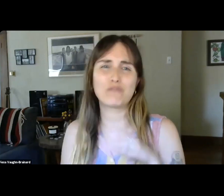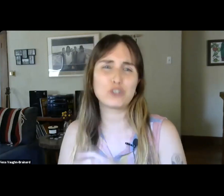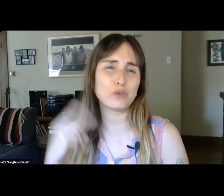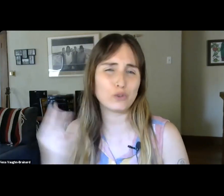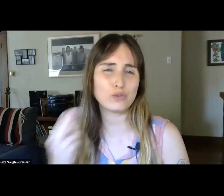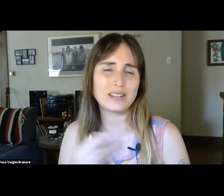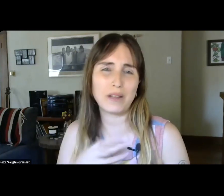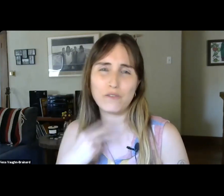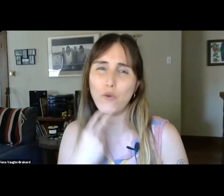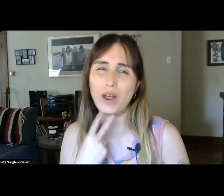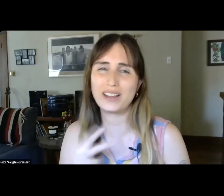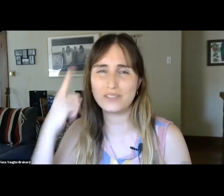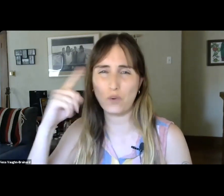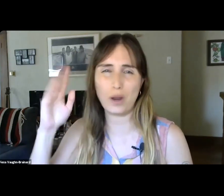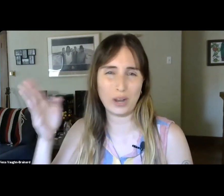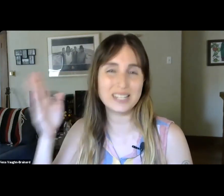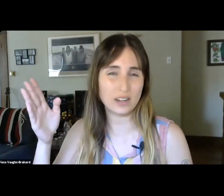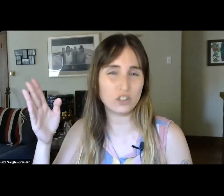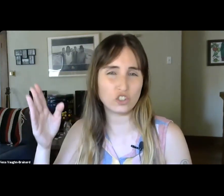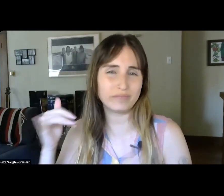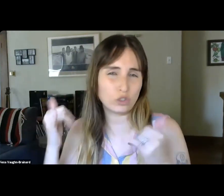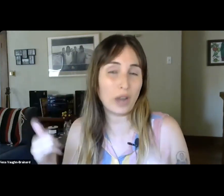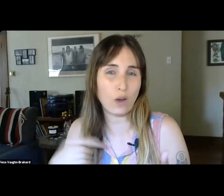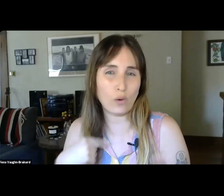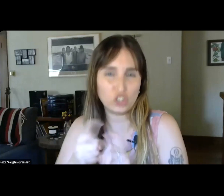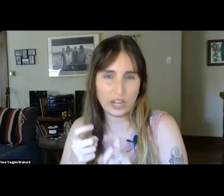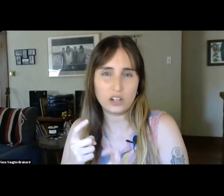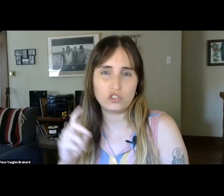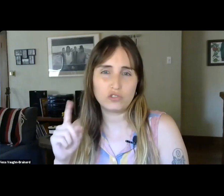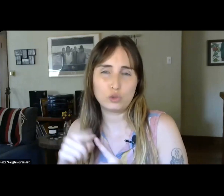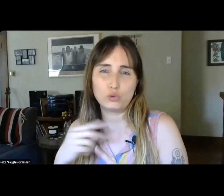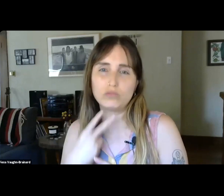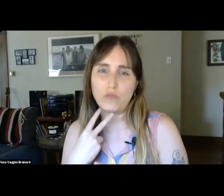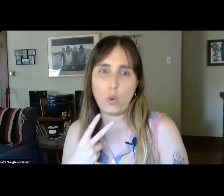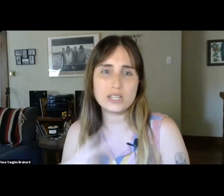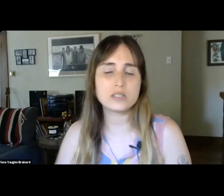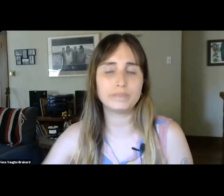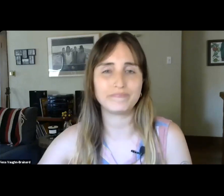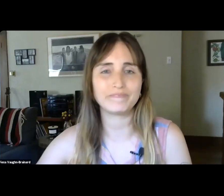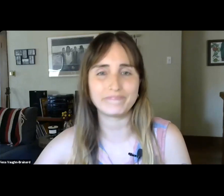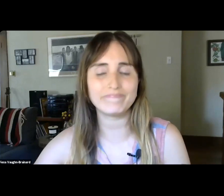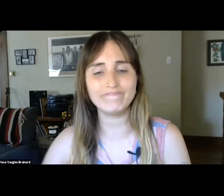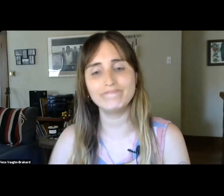So, I am more comfortable using my voice for presentations, so I'm gonna go ahead and change